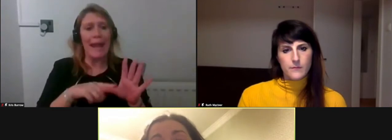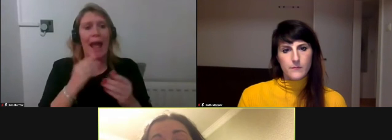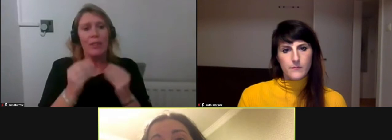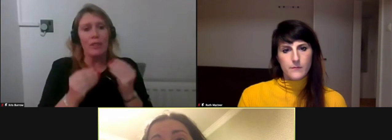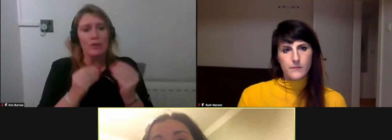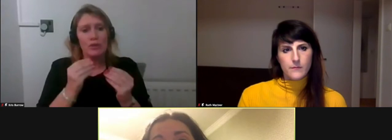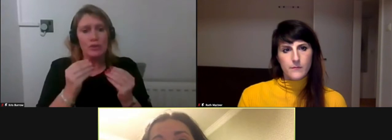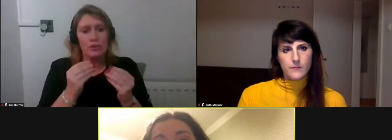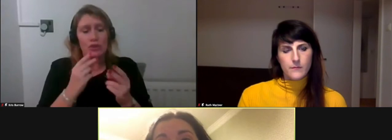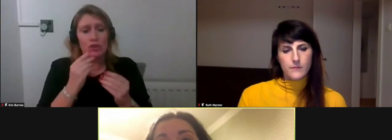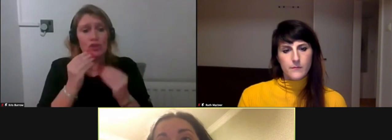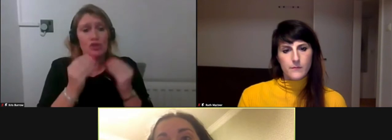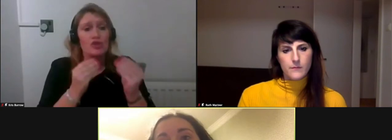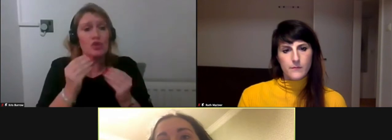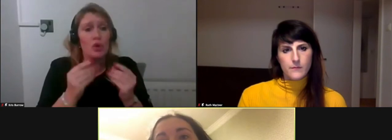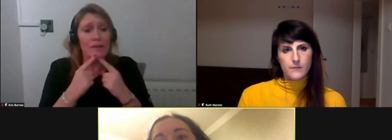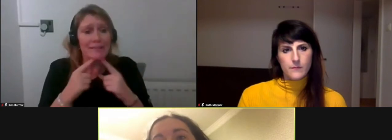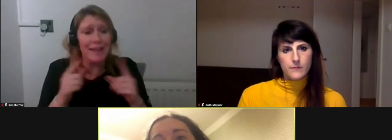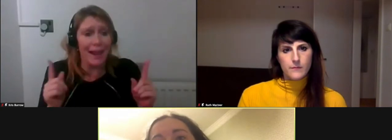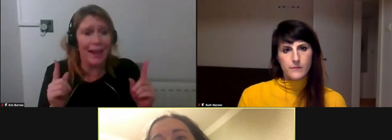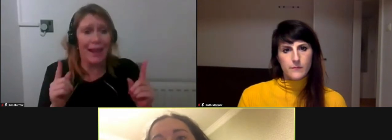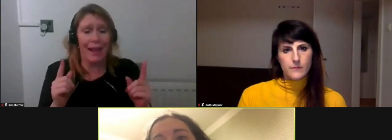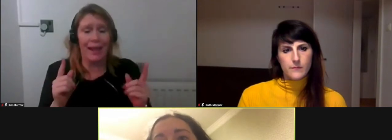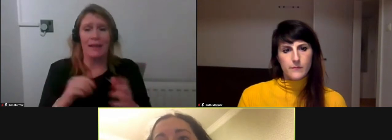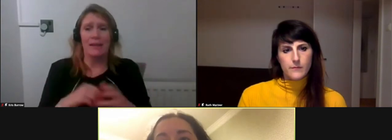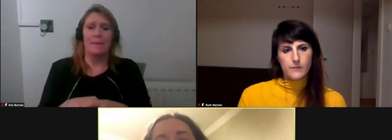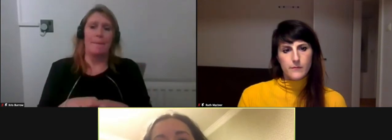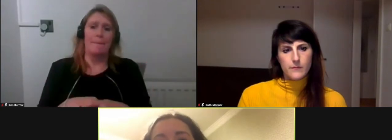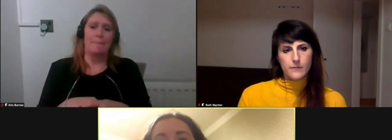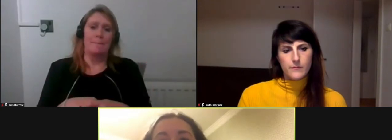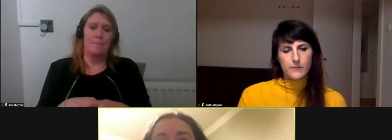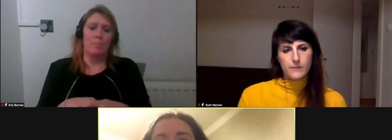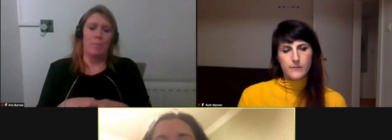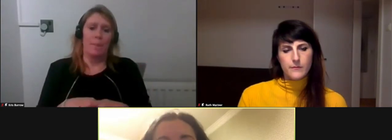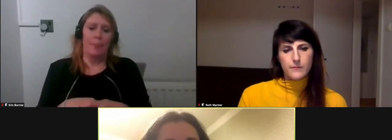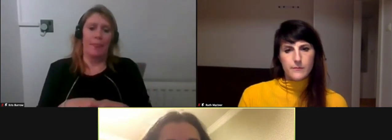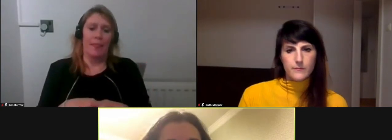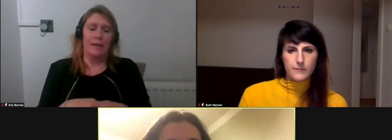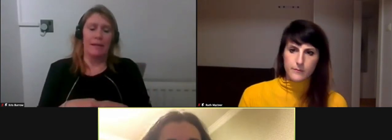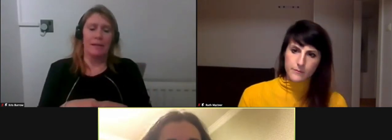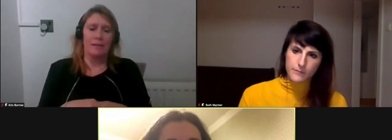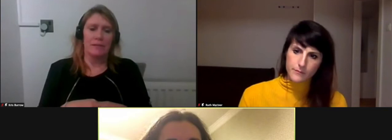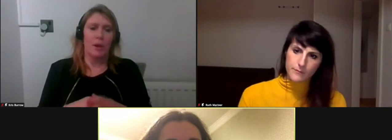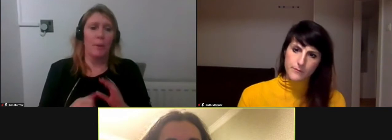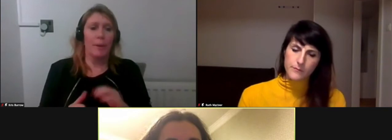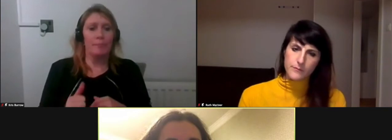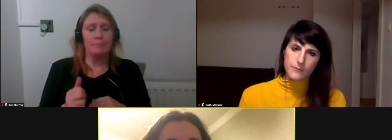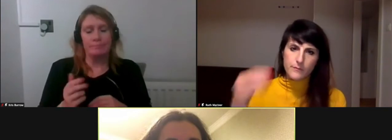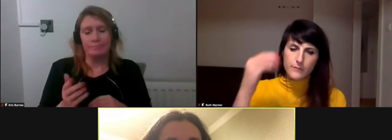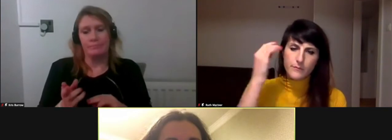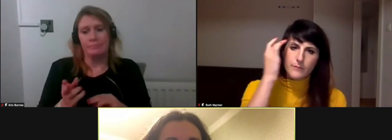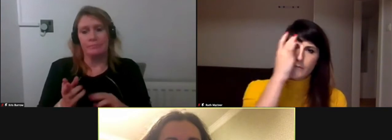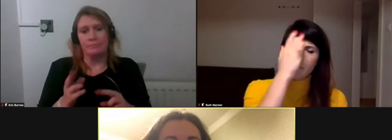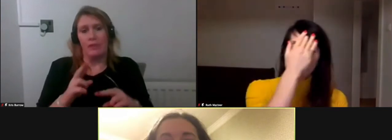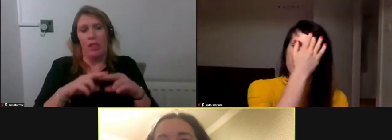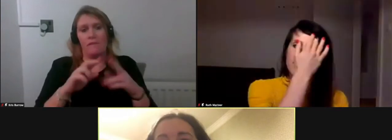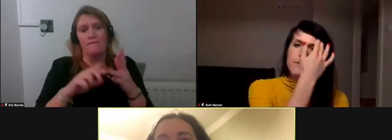that exists already. Going back to the Foley idea, something I, that resonated